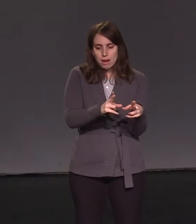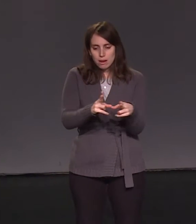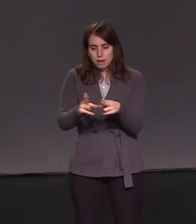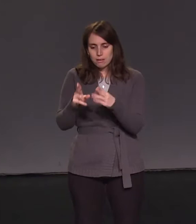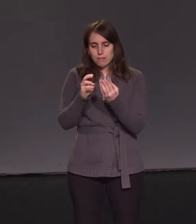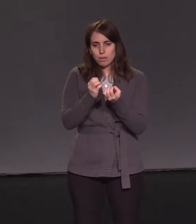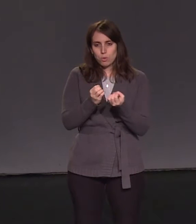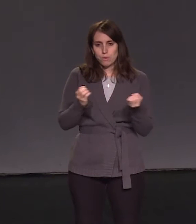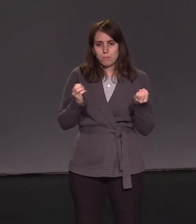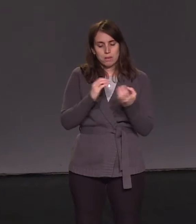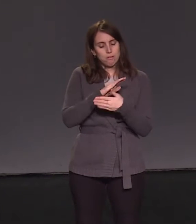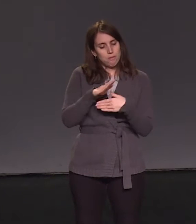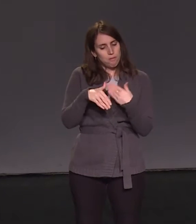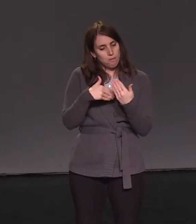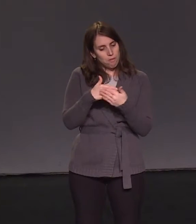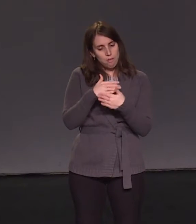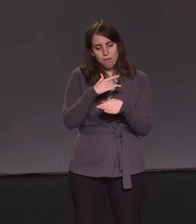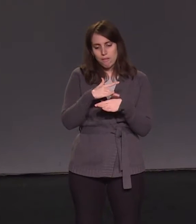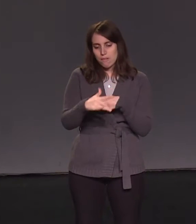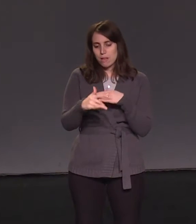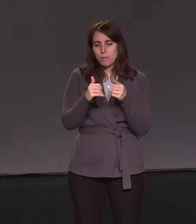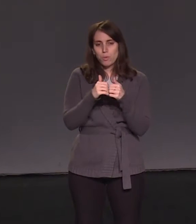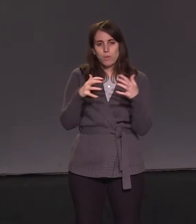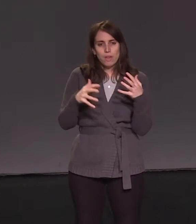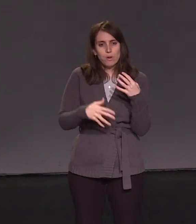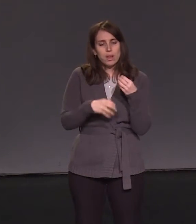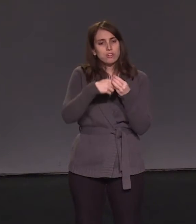all available at no cost to the artist.